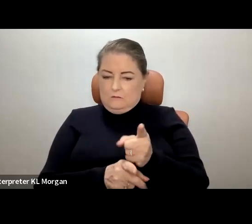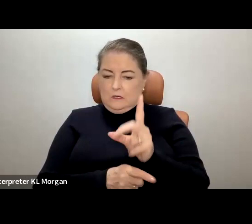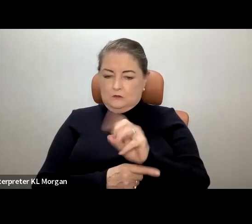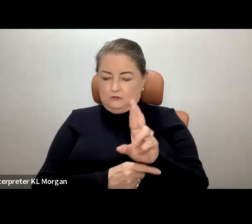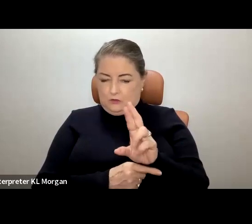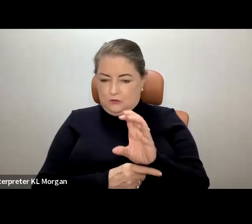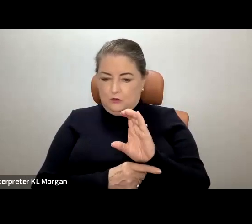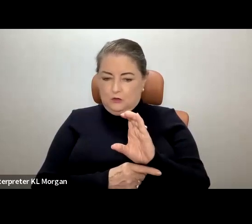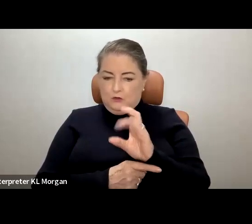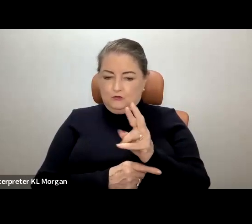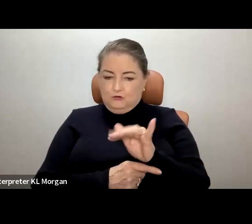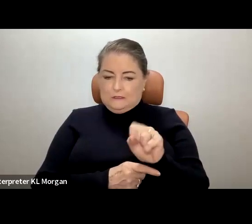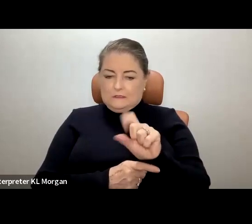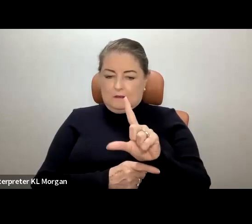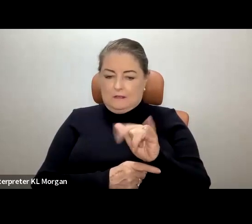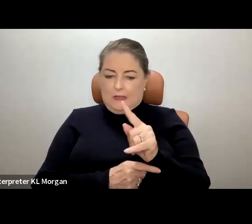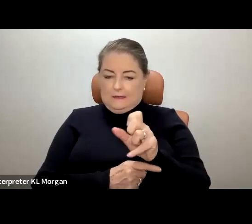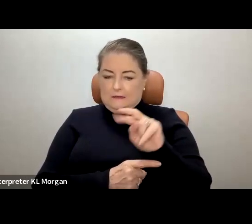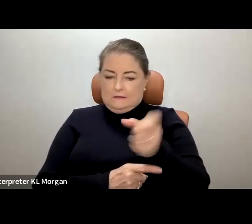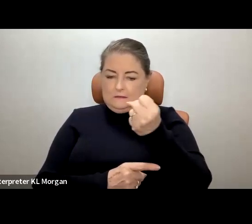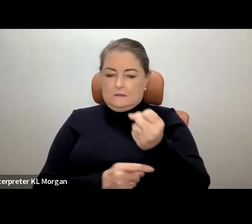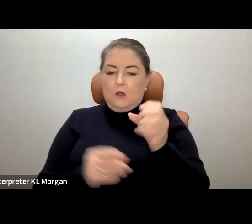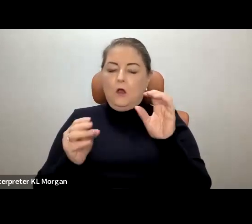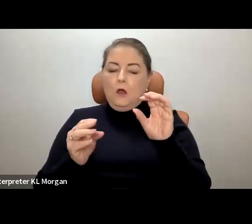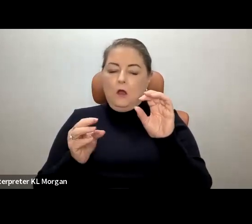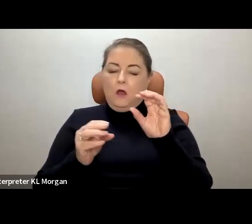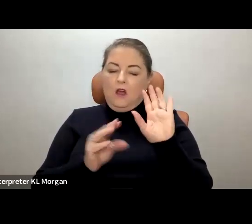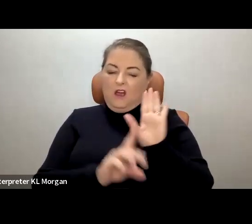Leyden's office that is completely separate from the all